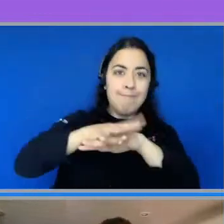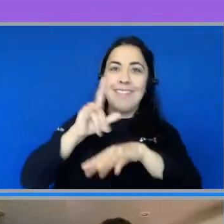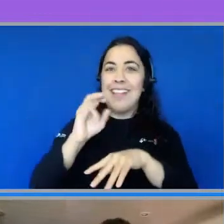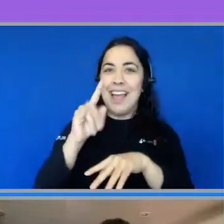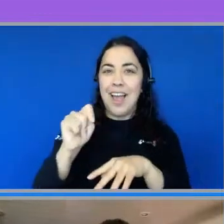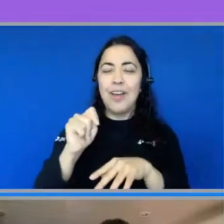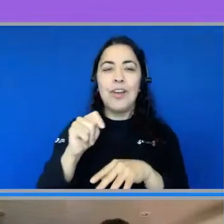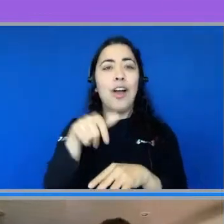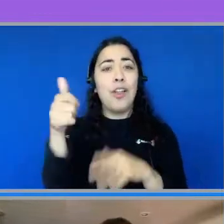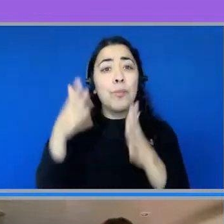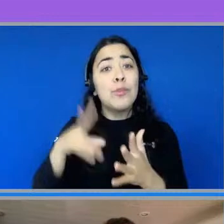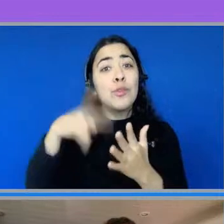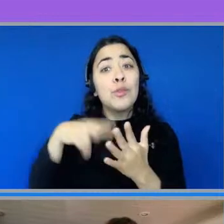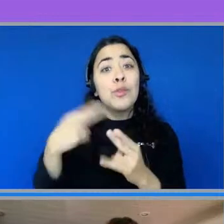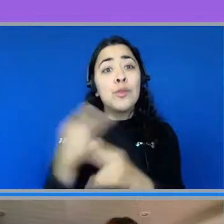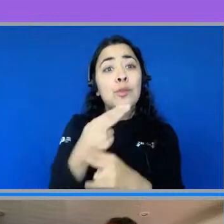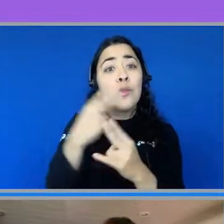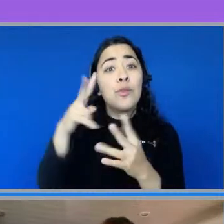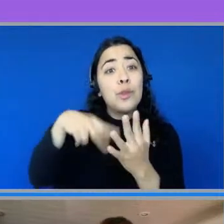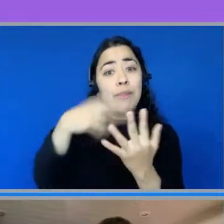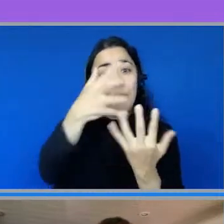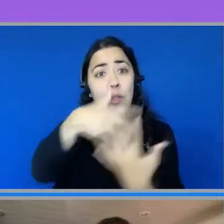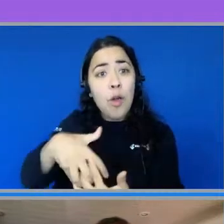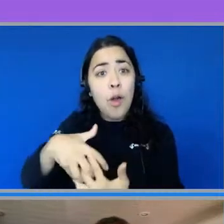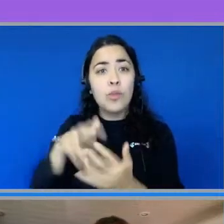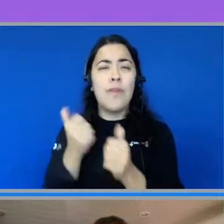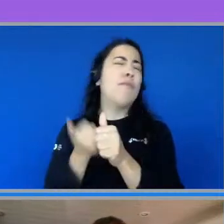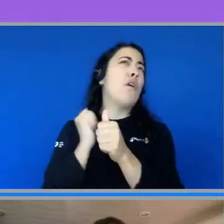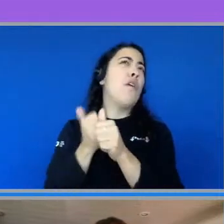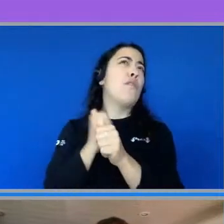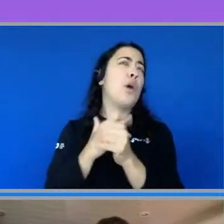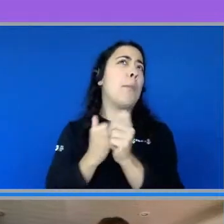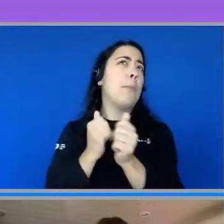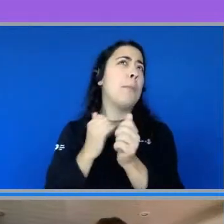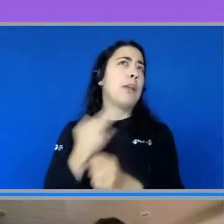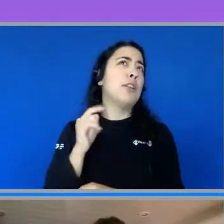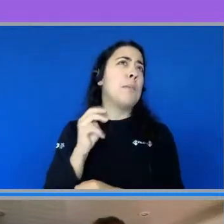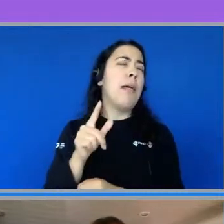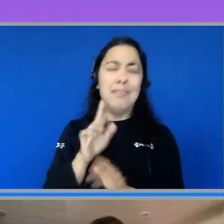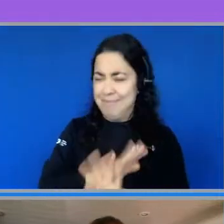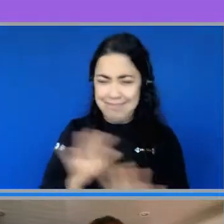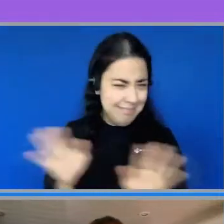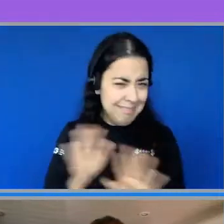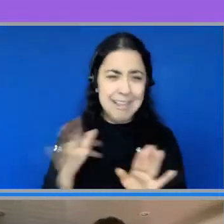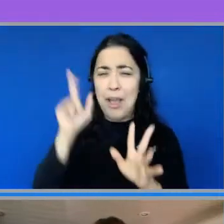know, no one should ever be using Reading Flow to avoid the work of updating your HTML. And